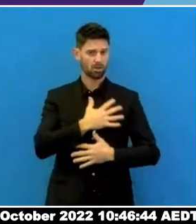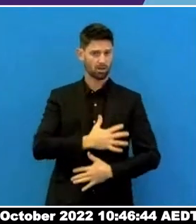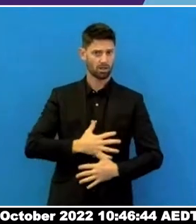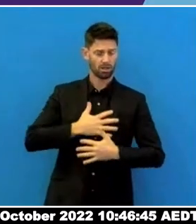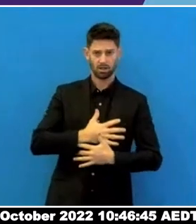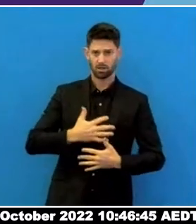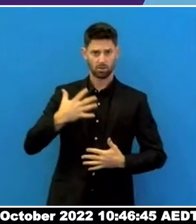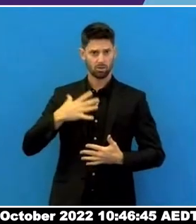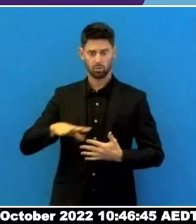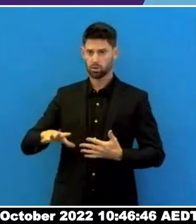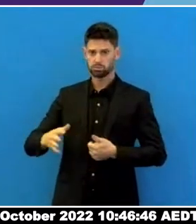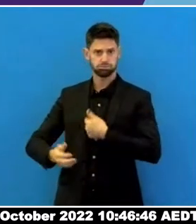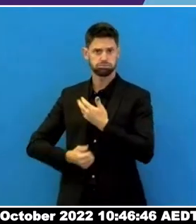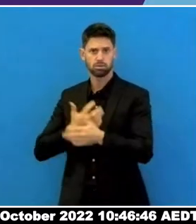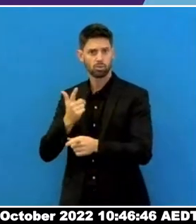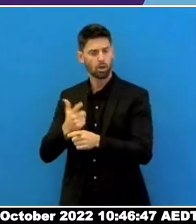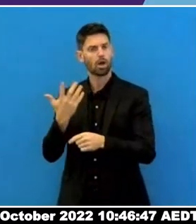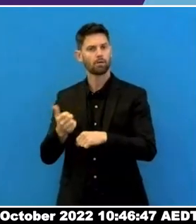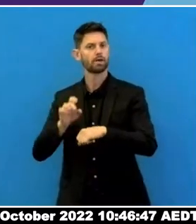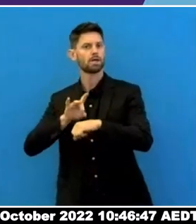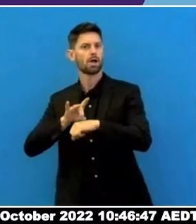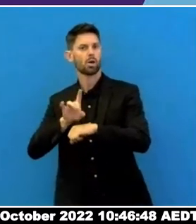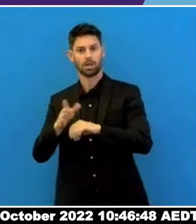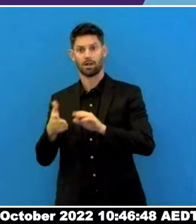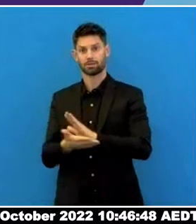if anyone requires assistance. Thank you.